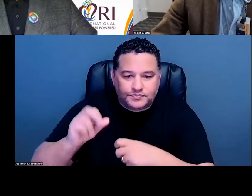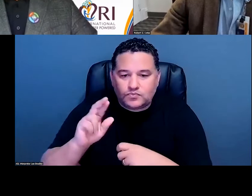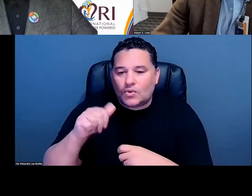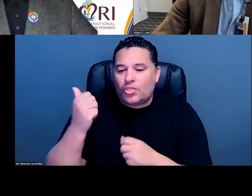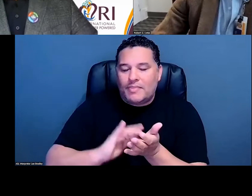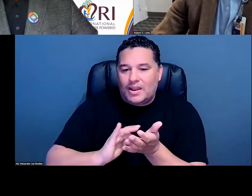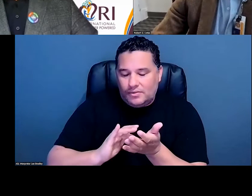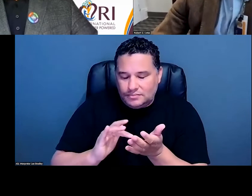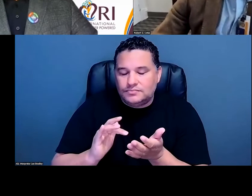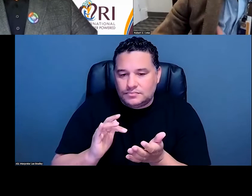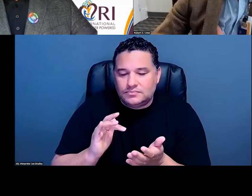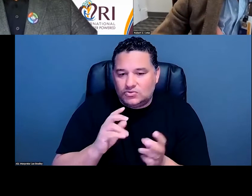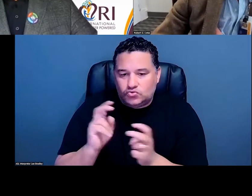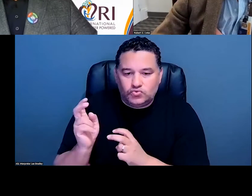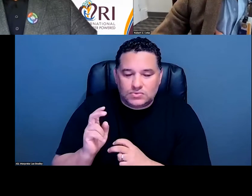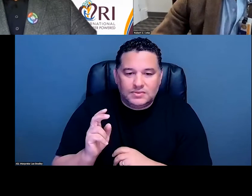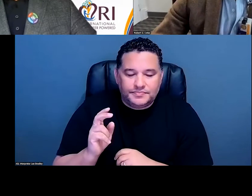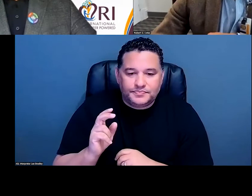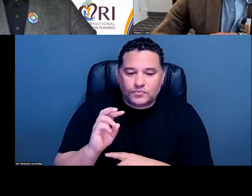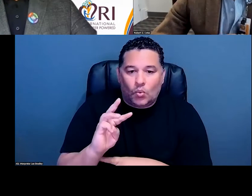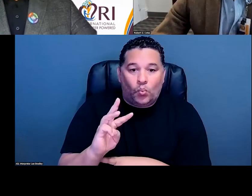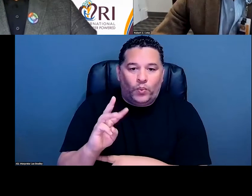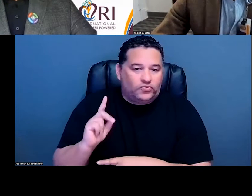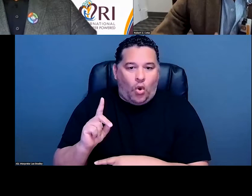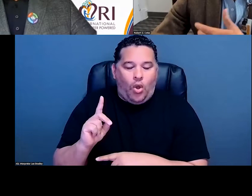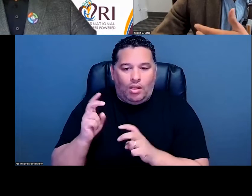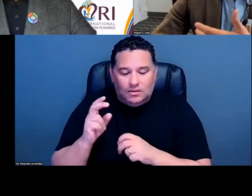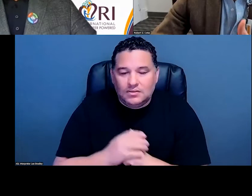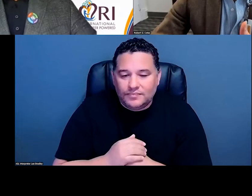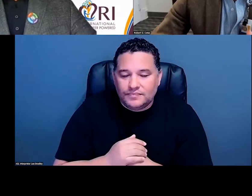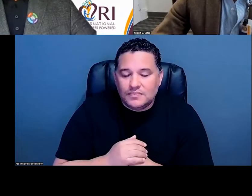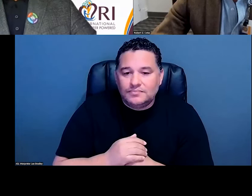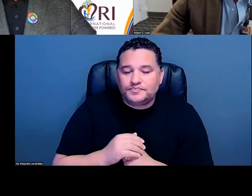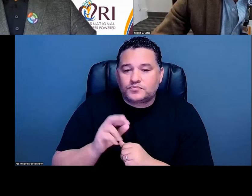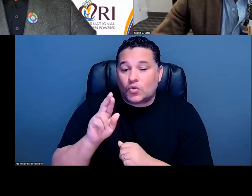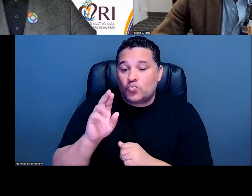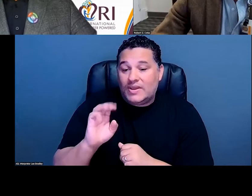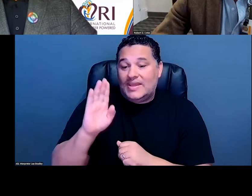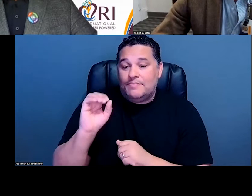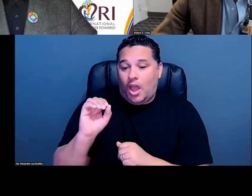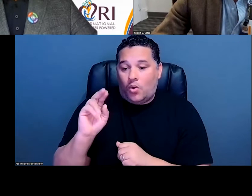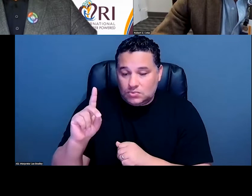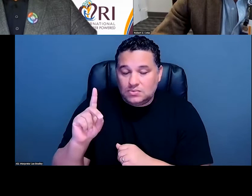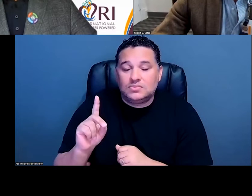, TO AN EXACERBATION IN SYMPTOMS, OR, OR OTHER MEDICAL ISSUES LIKE ANTI-COL